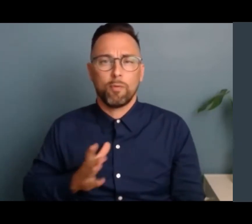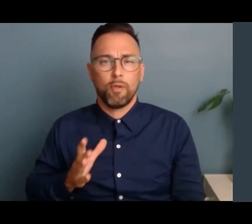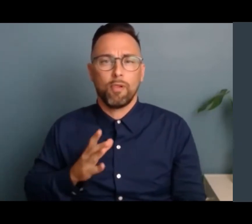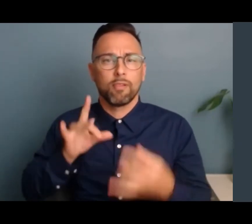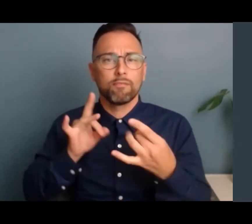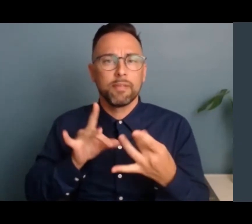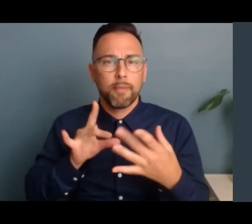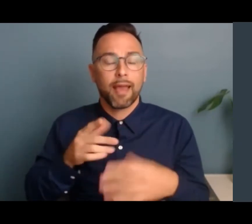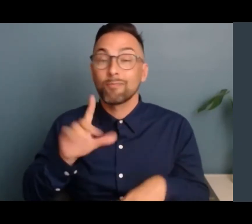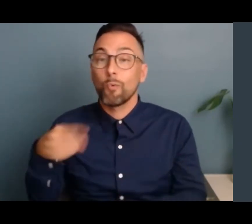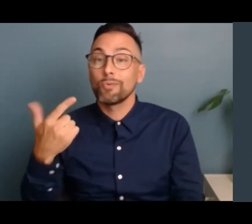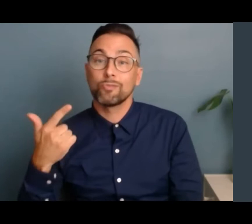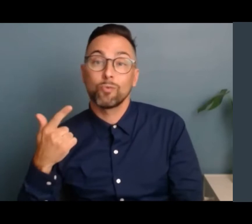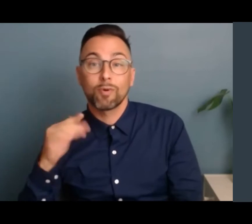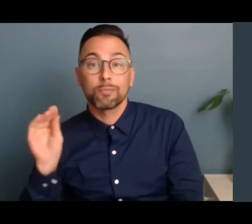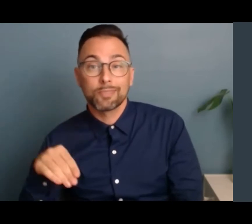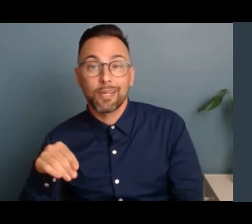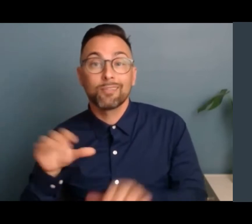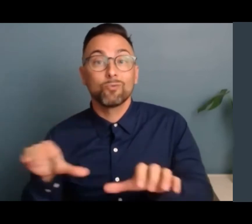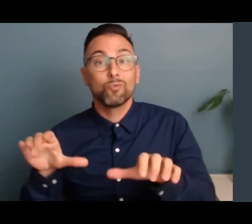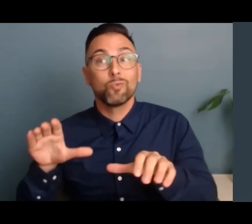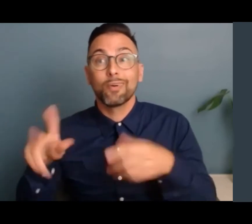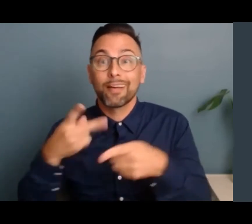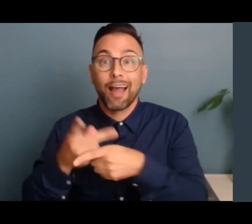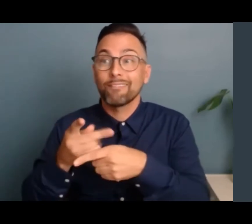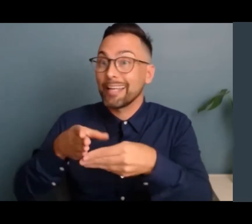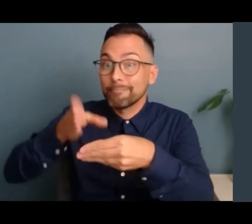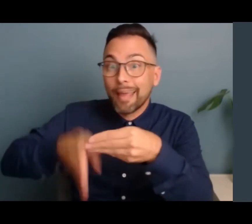However, only 21% mentioned that there is a formal system